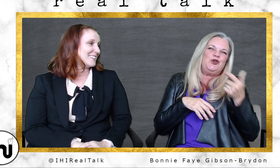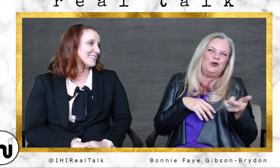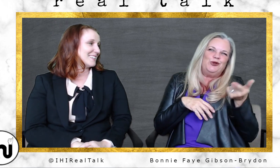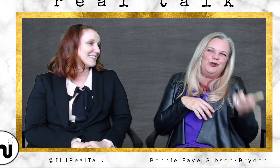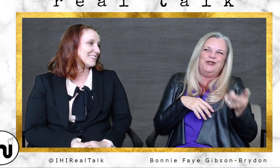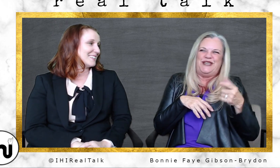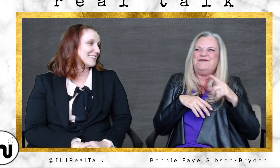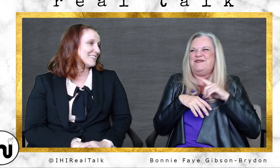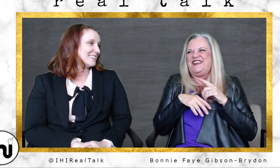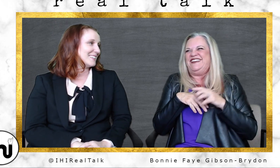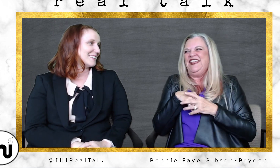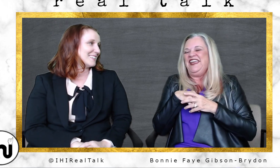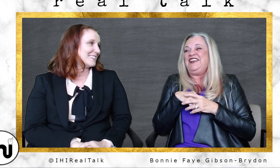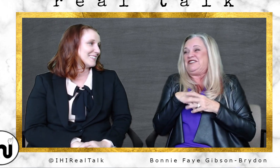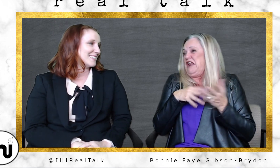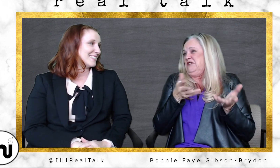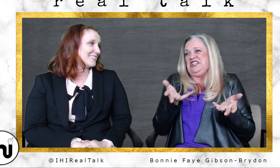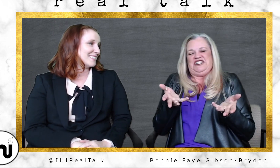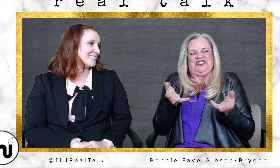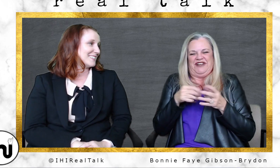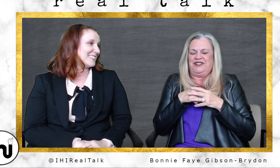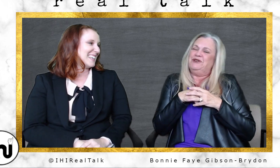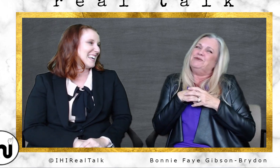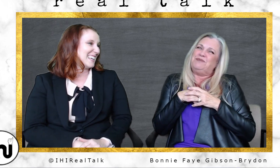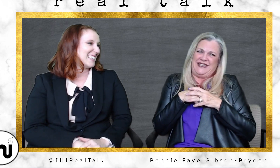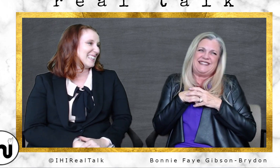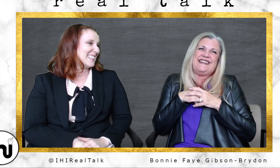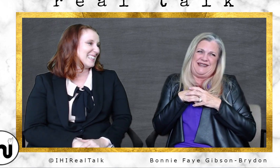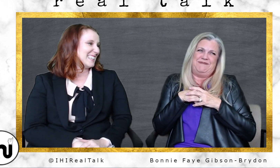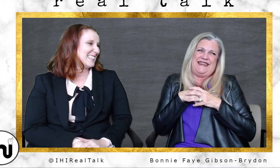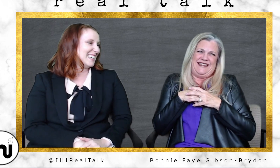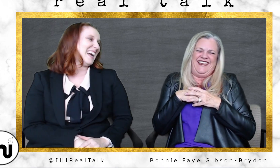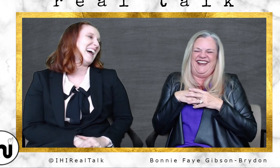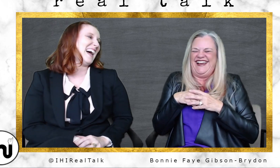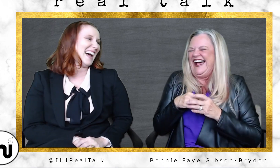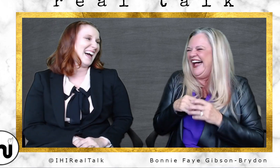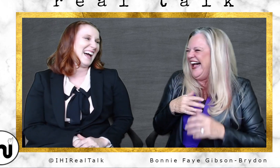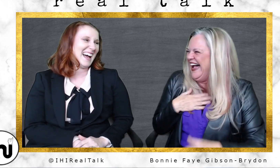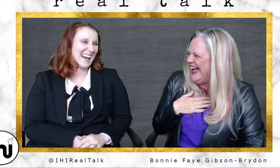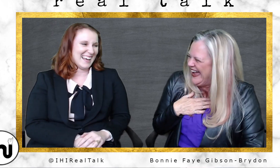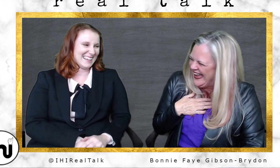you need me. He goes, "I don't need you" And I go, "Please need me."